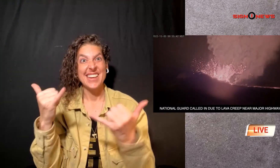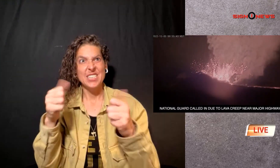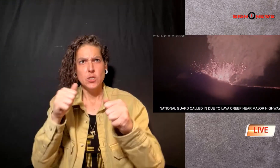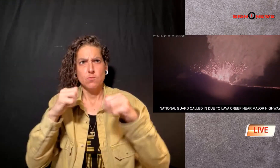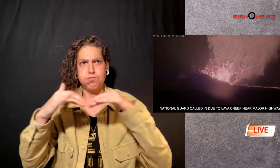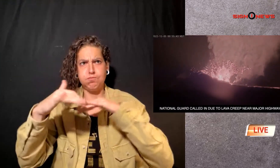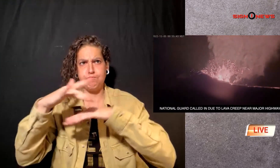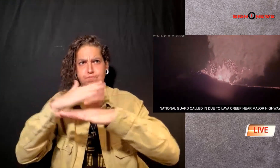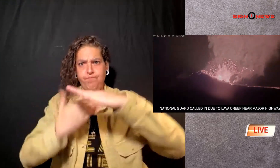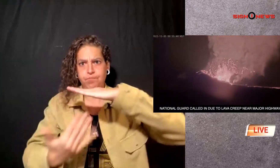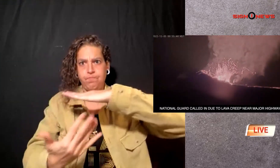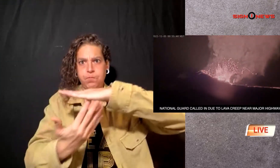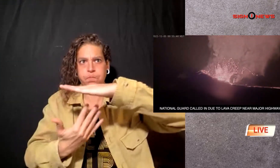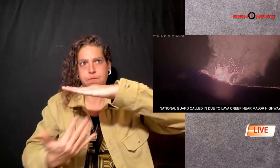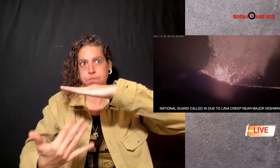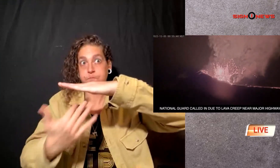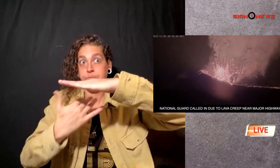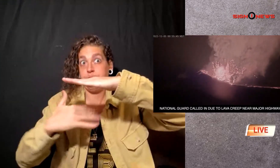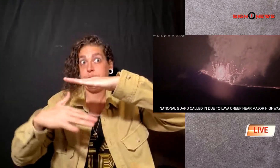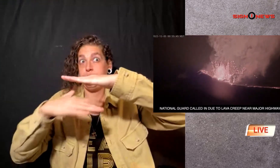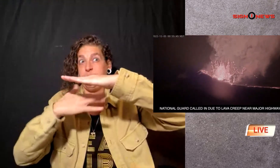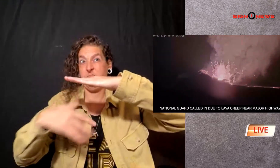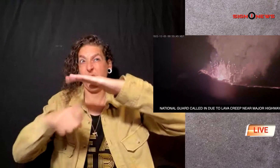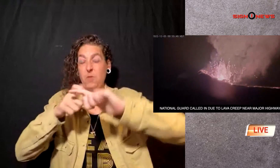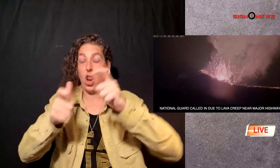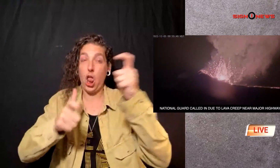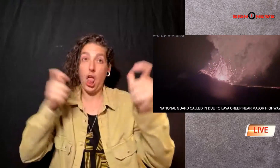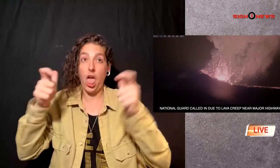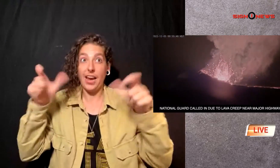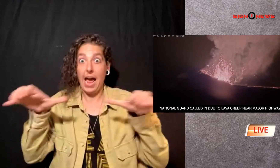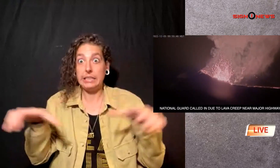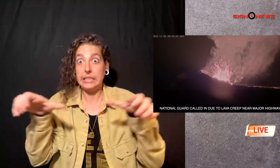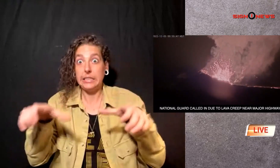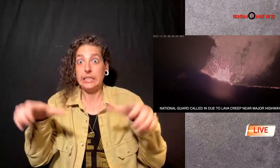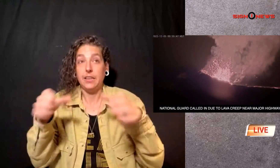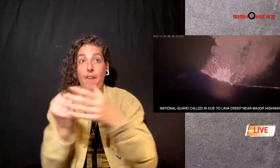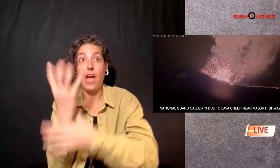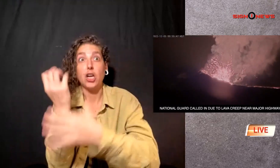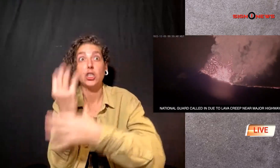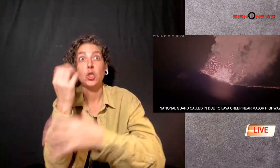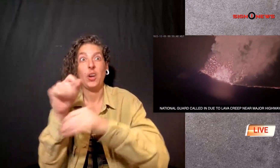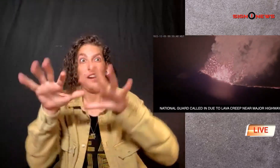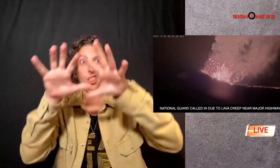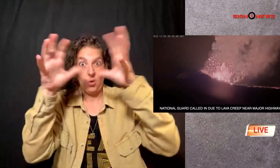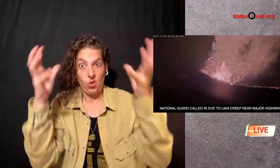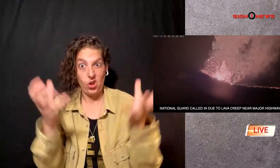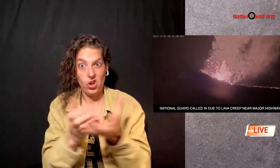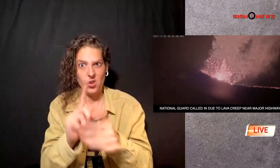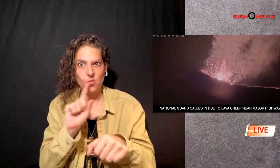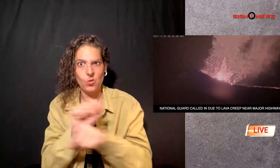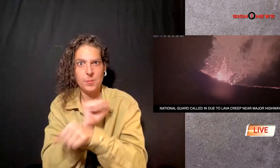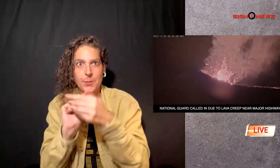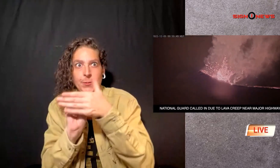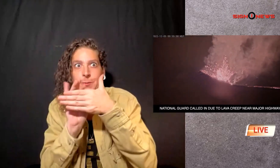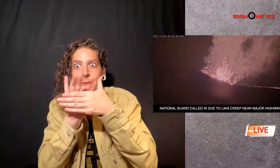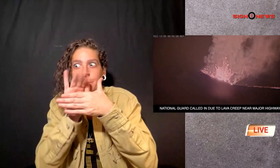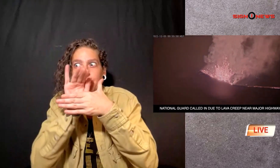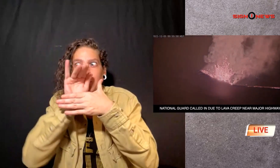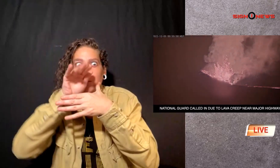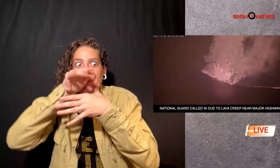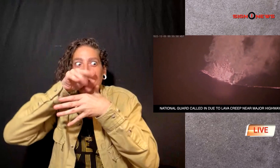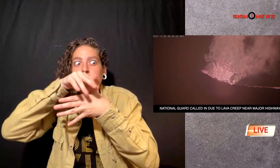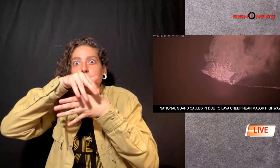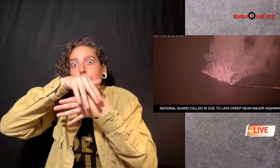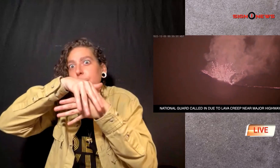the lava spewing from the largest active volcano in the world is creeping dangerously close